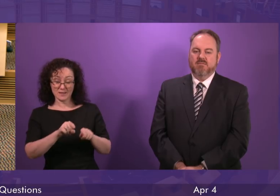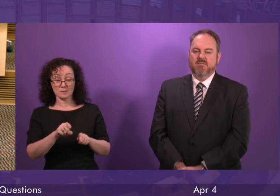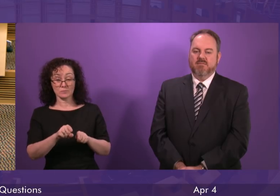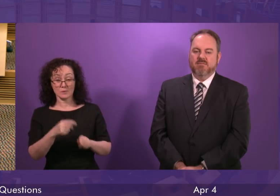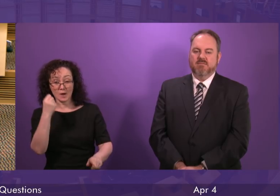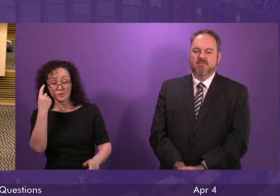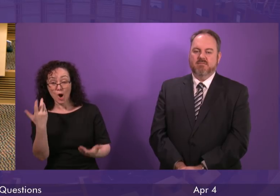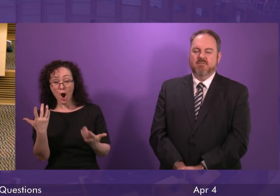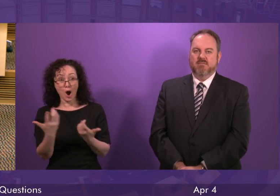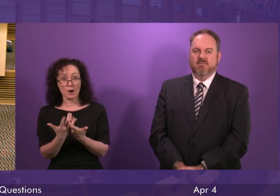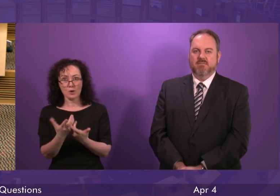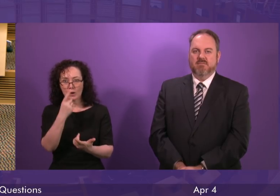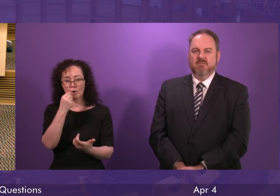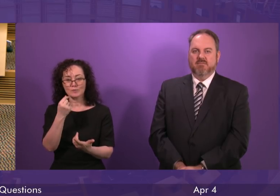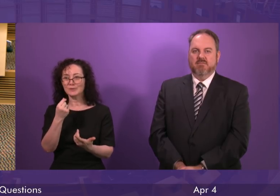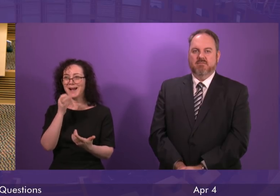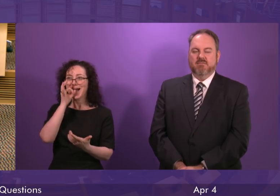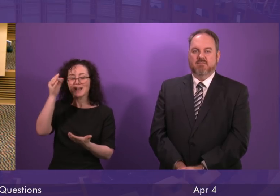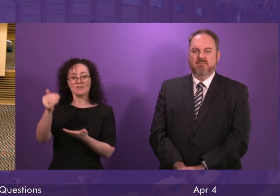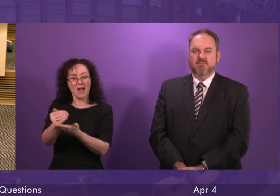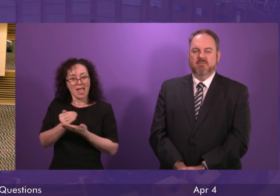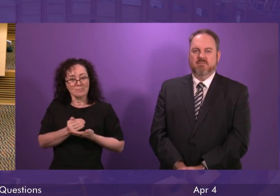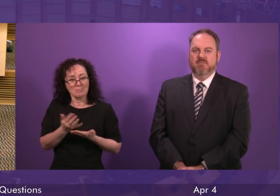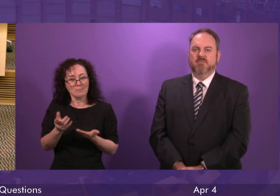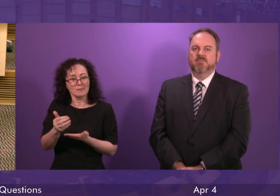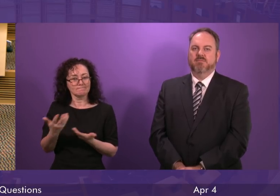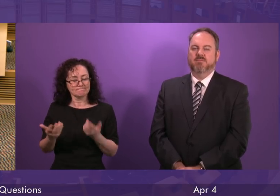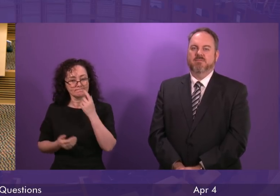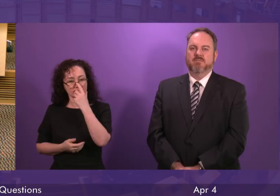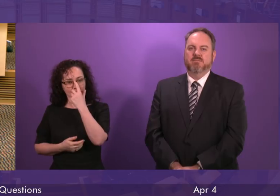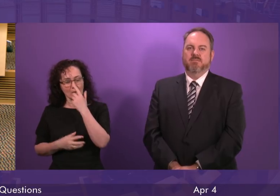behaviour of this nature is a crime. Last week, when I visited Women’s Aid in the